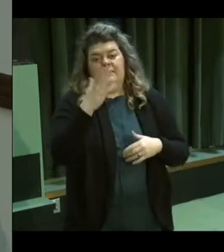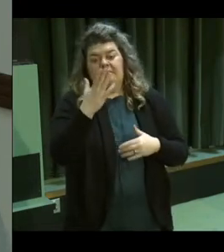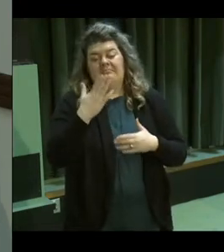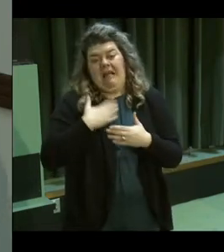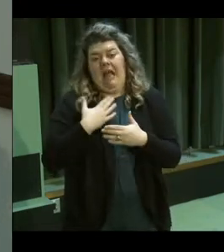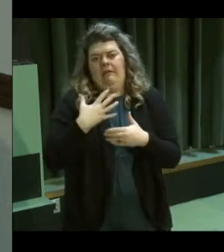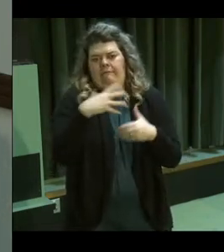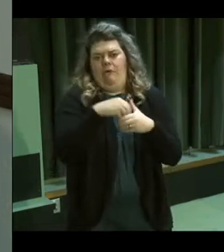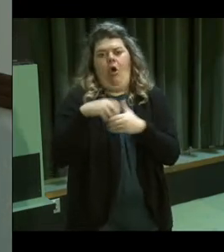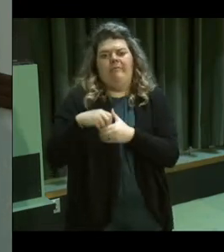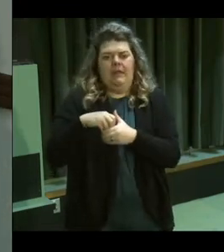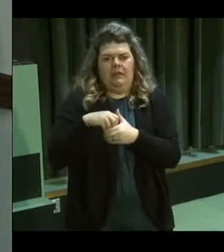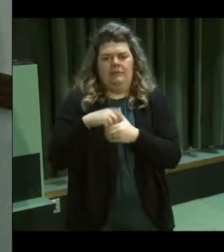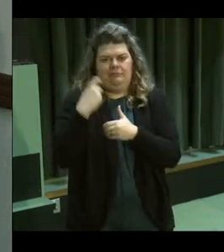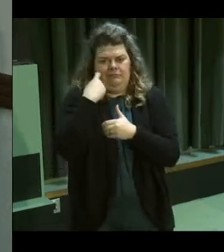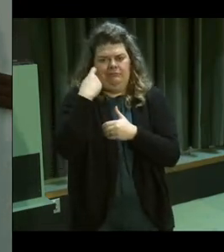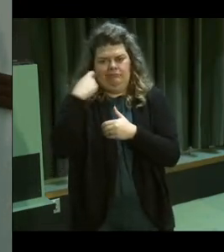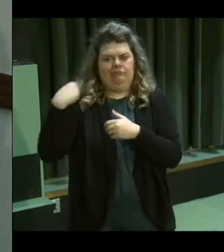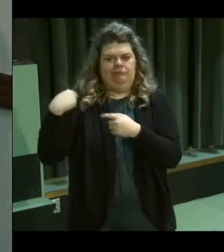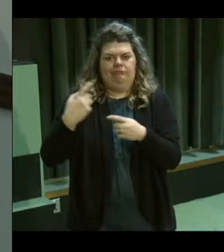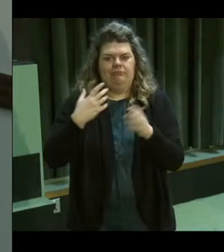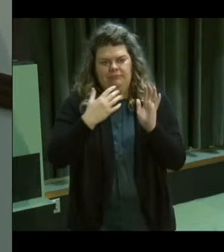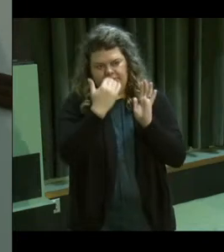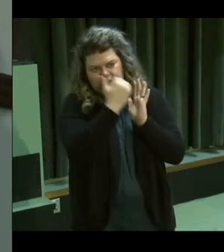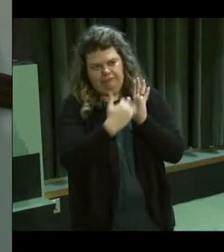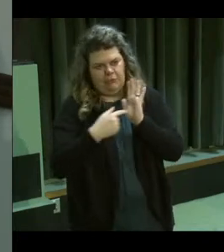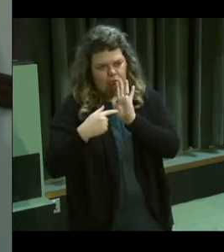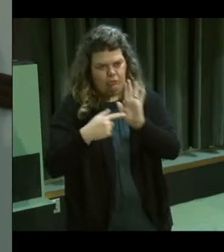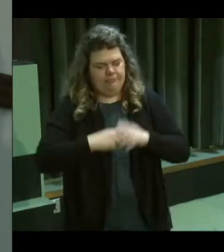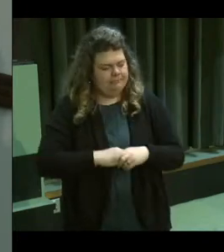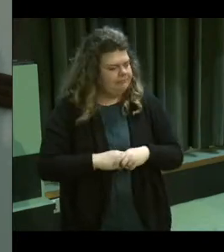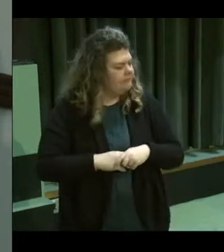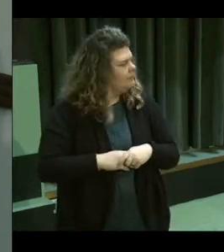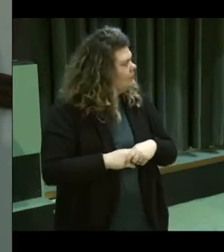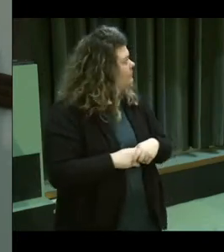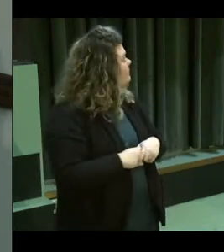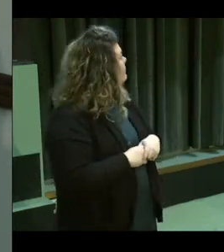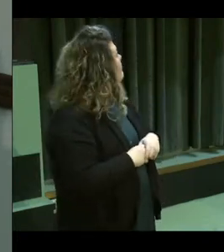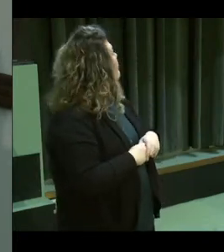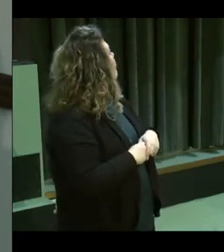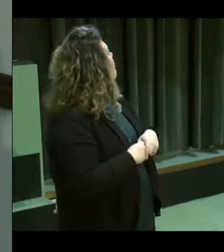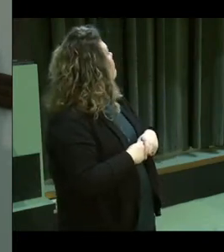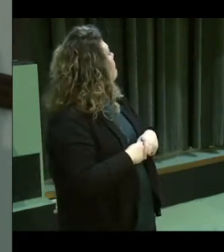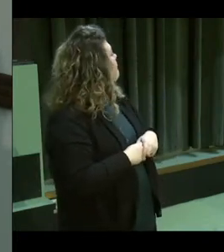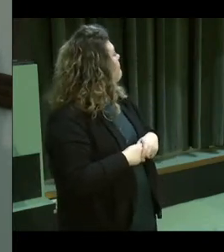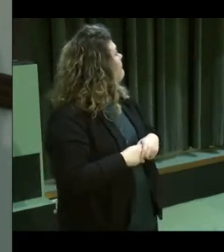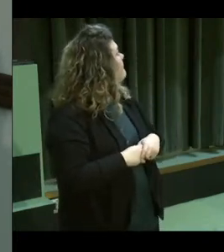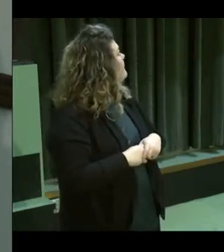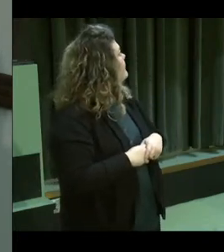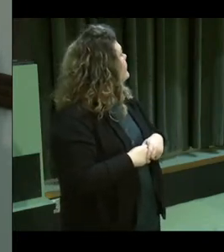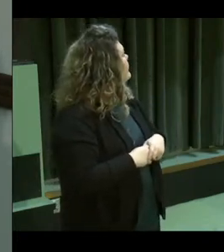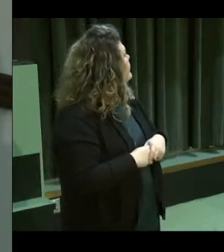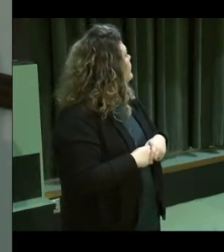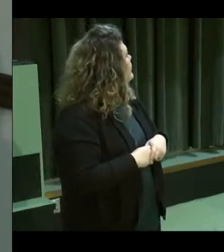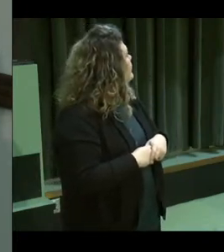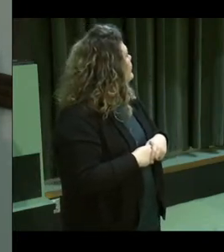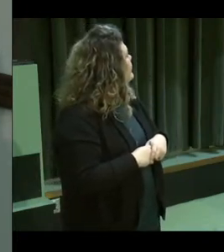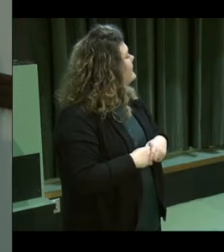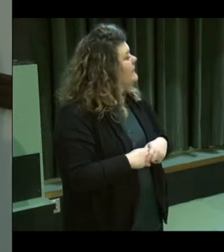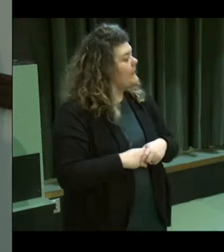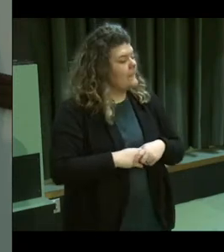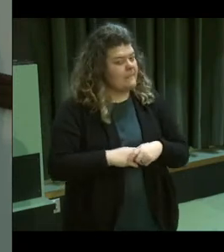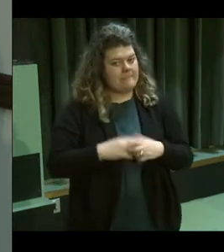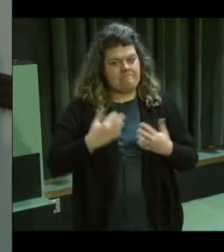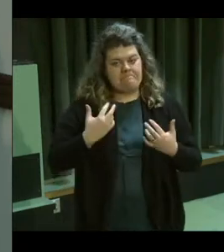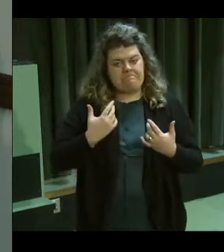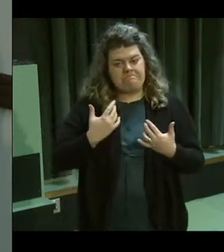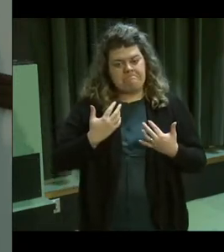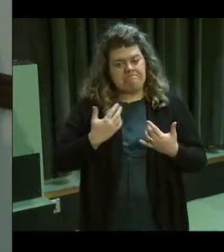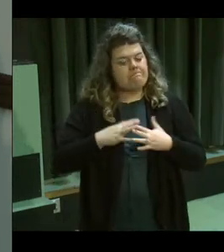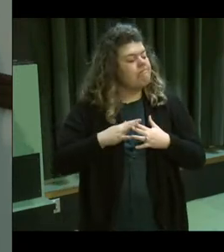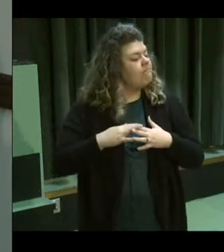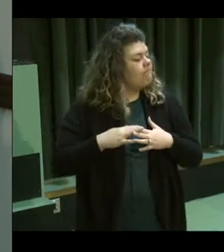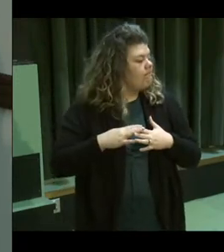of the, some of the things that